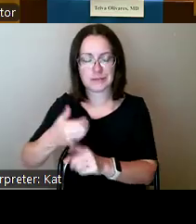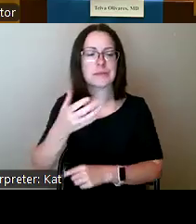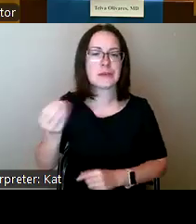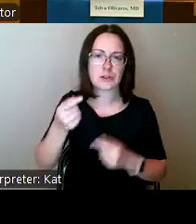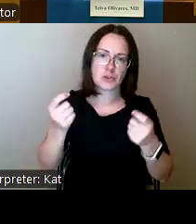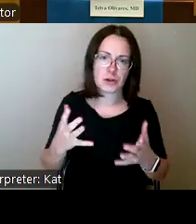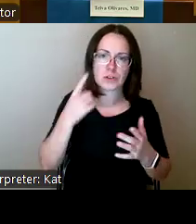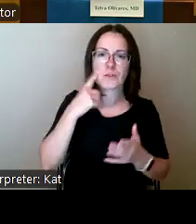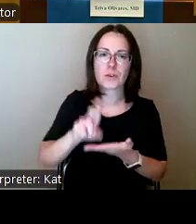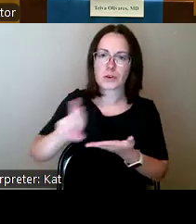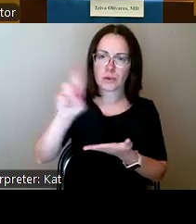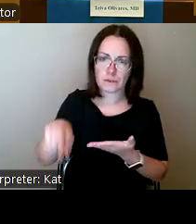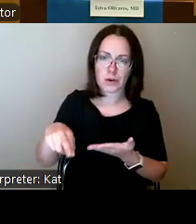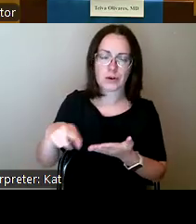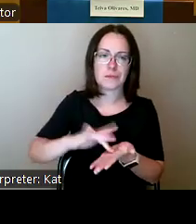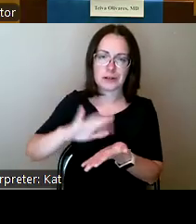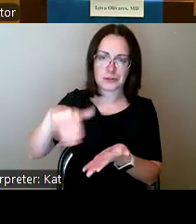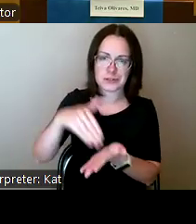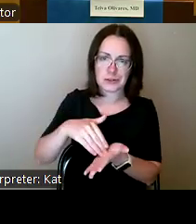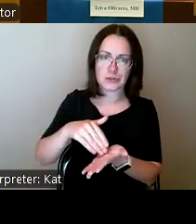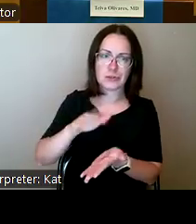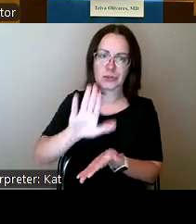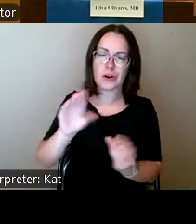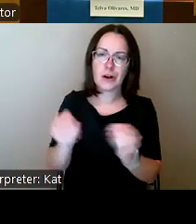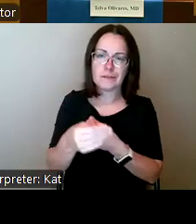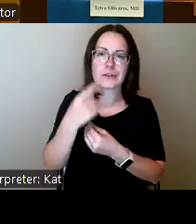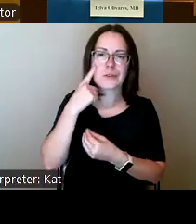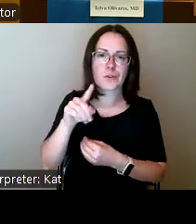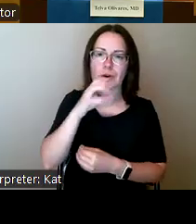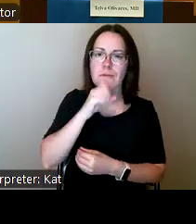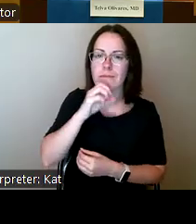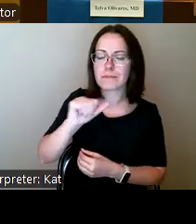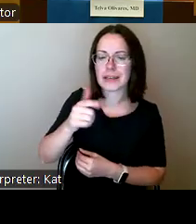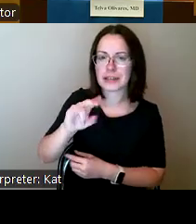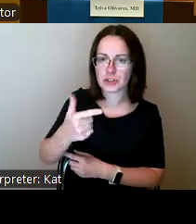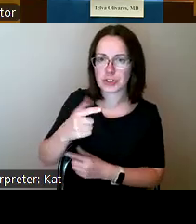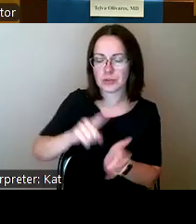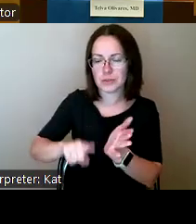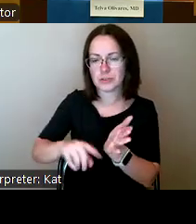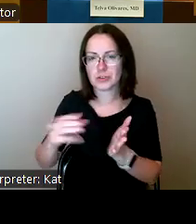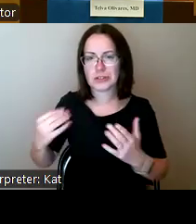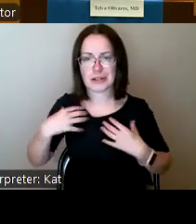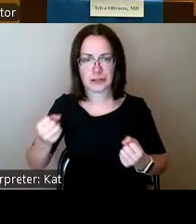University of Rochester Medical Cent's office for aging research and health services. His primary